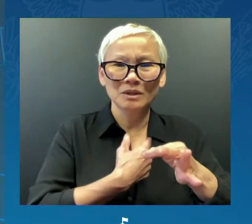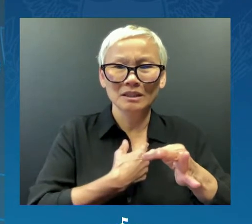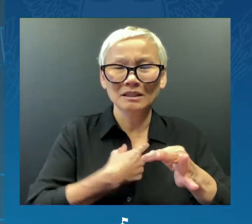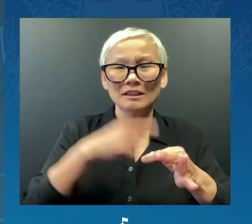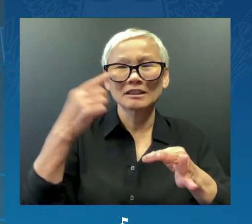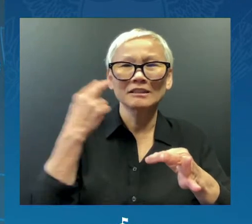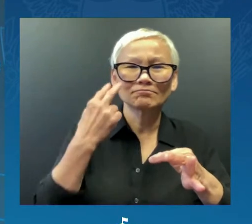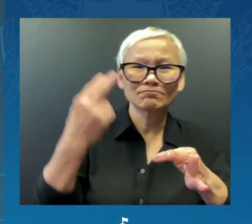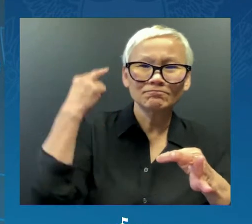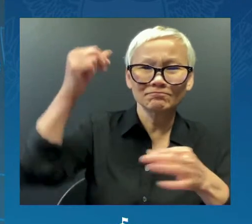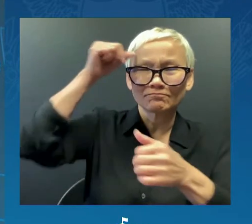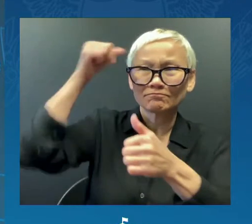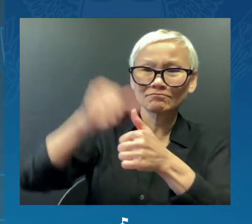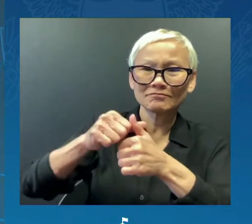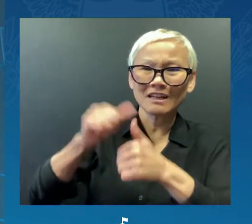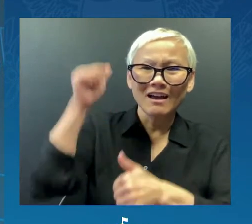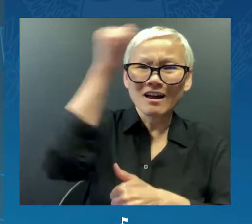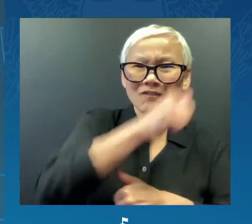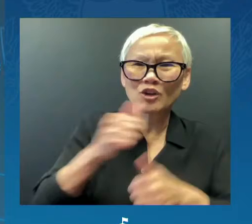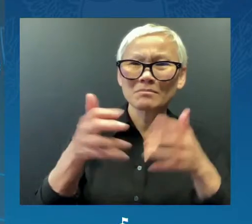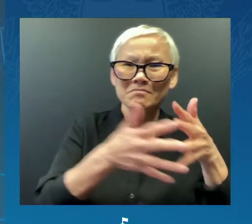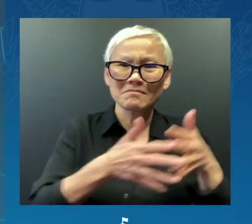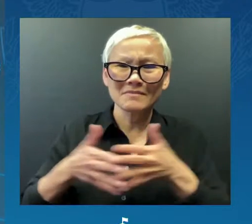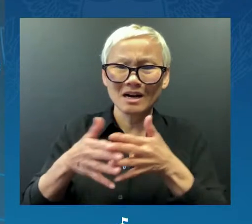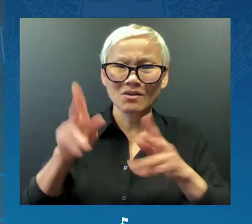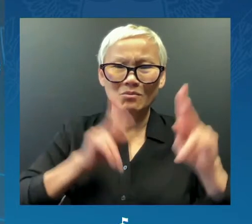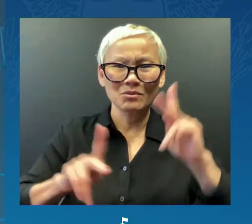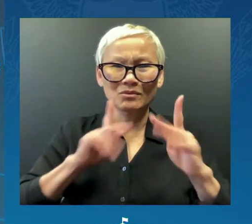and the contributions of African Americans to our country.